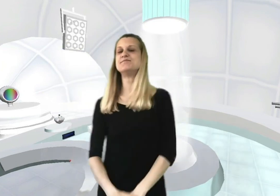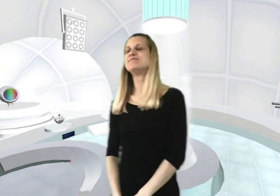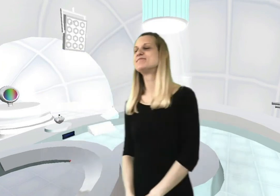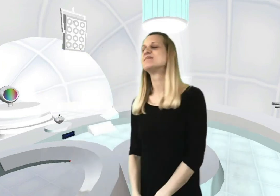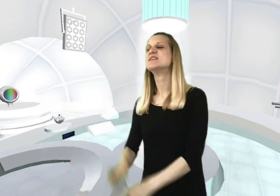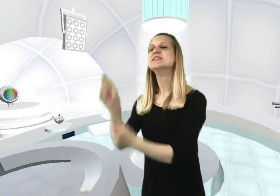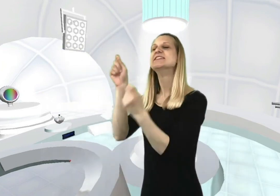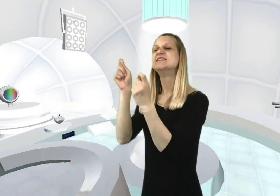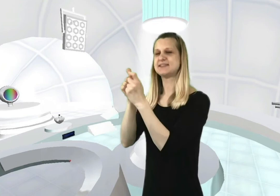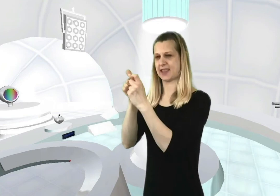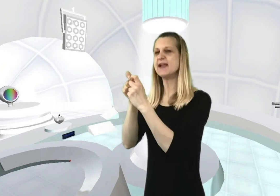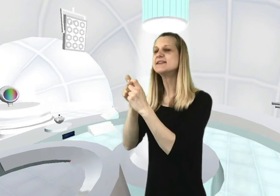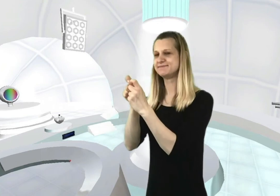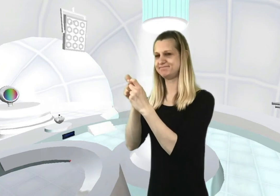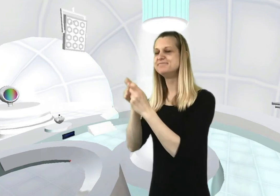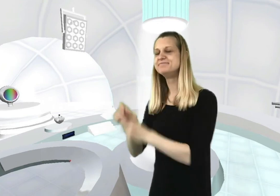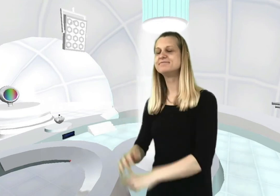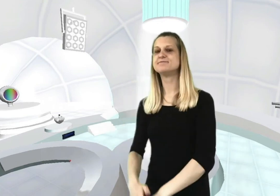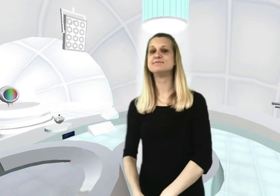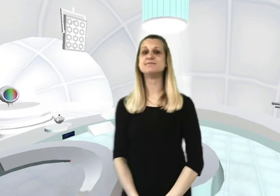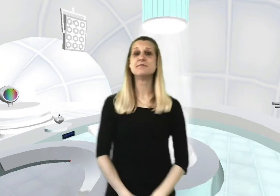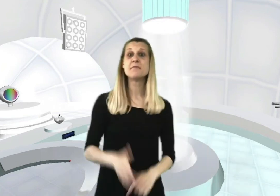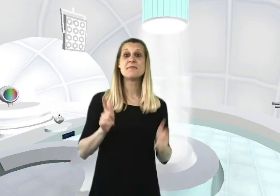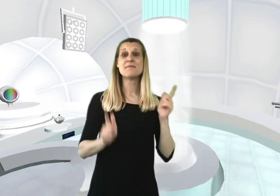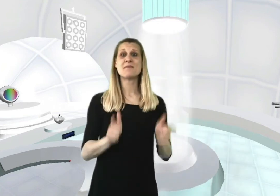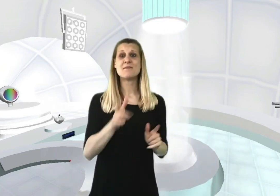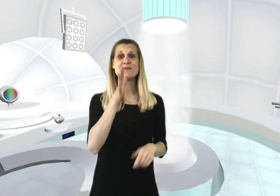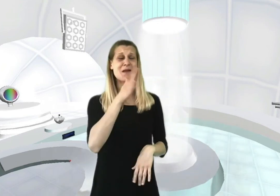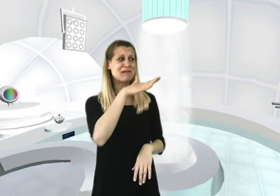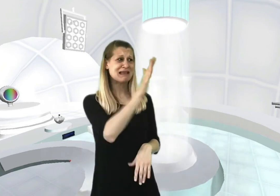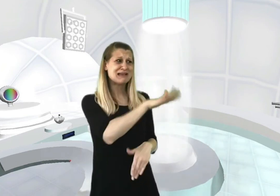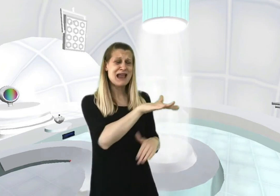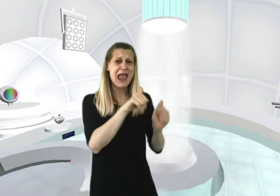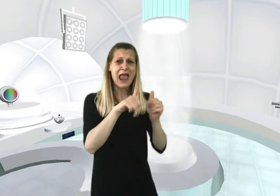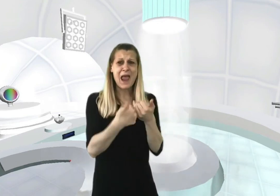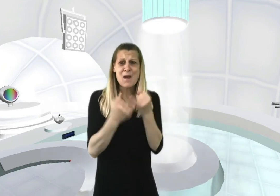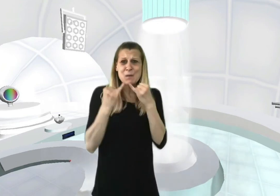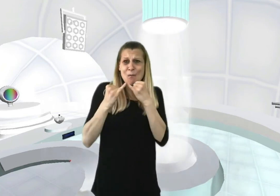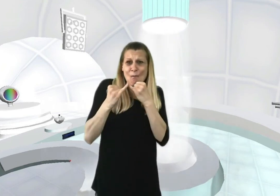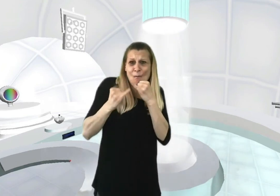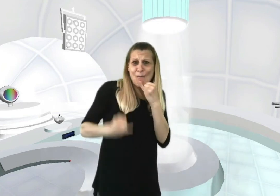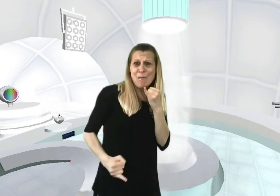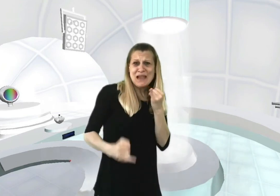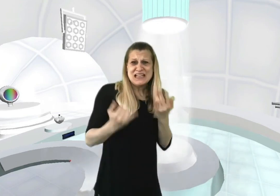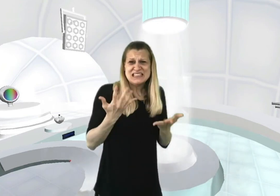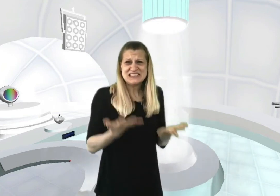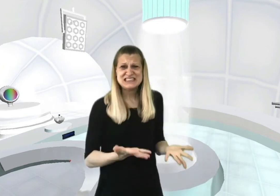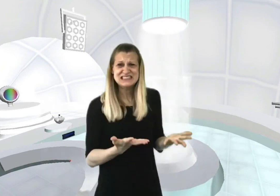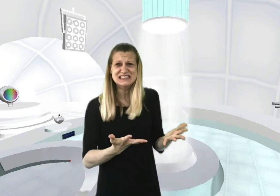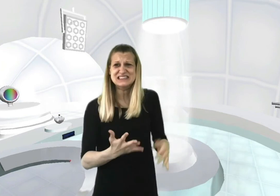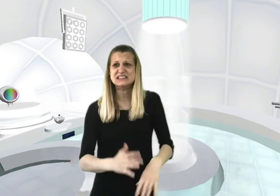"Exactly." "How thin will he be?" asked Mrs. Teavee anxiously.